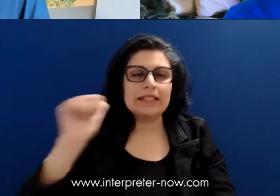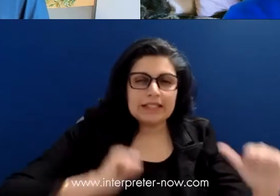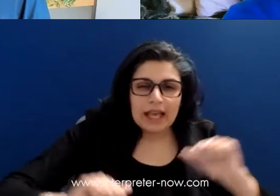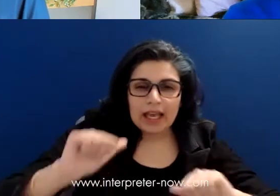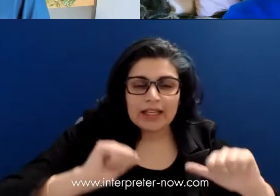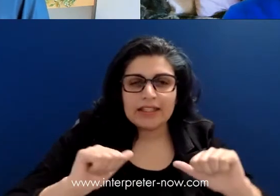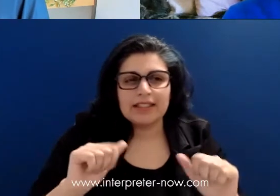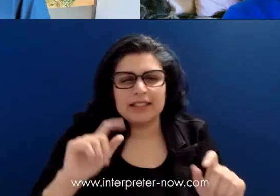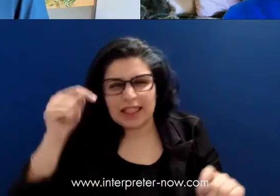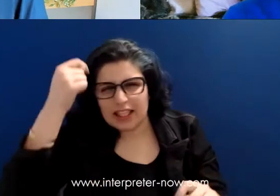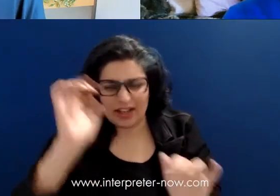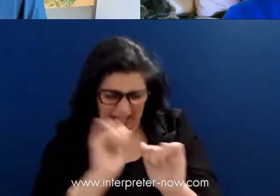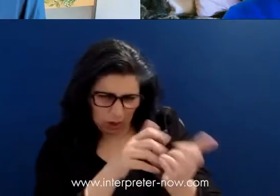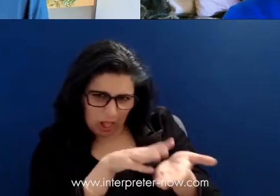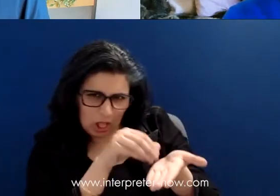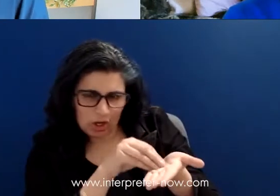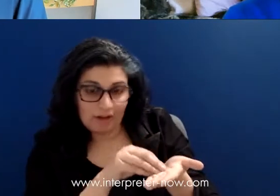and practice what we can do if empathy doesn't come naturally.